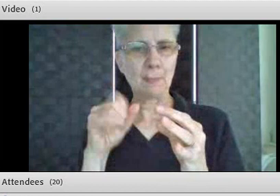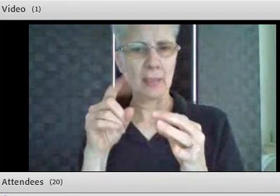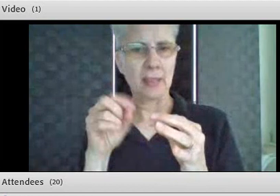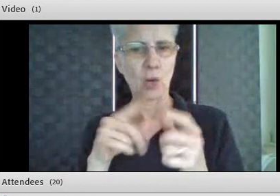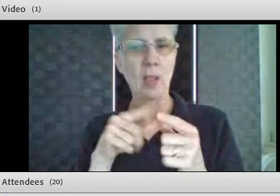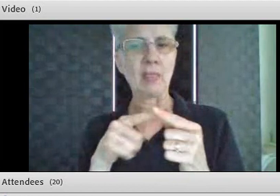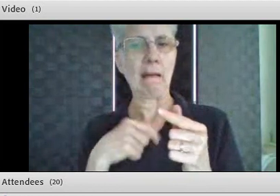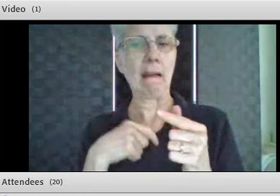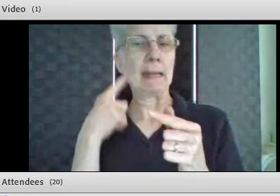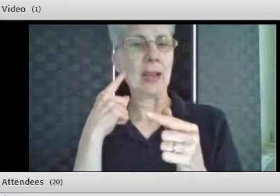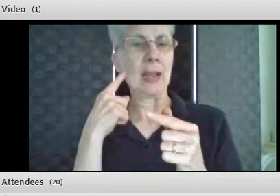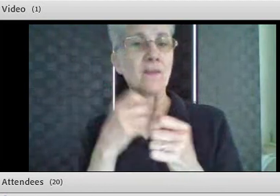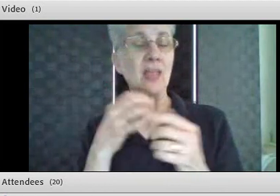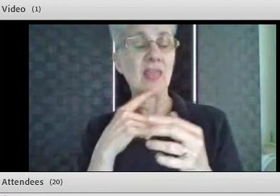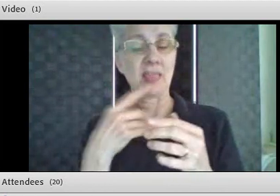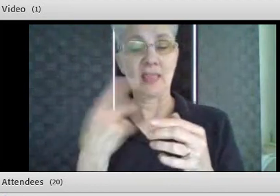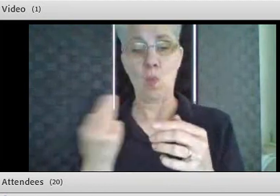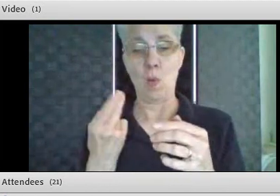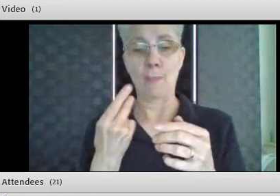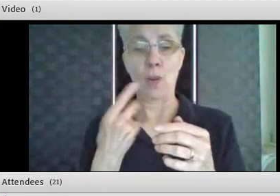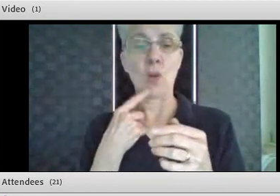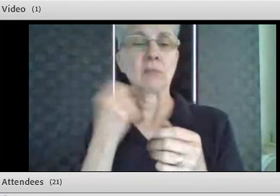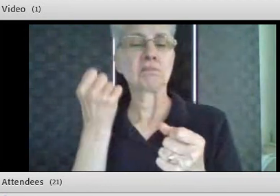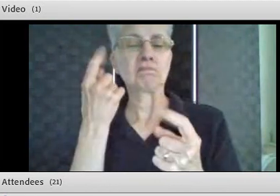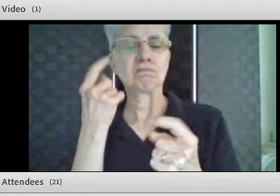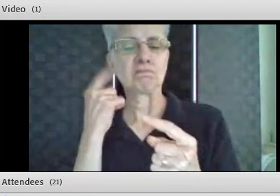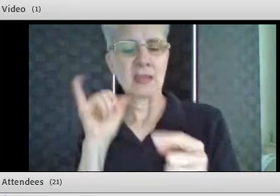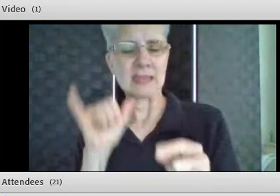and then I can hear everything, and we're both on the same page